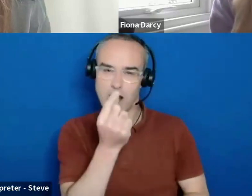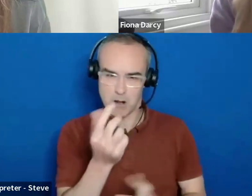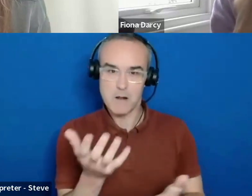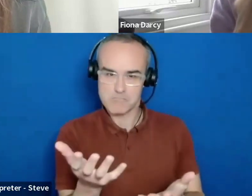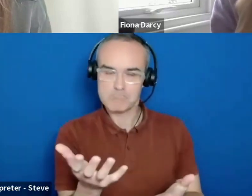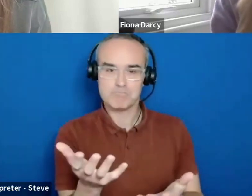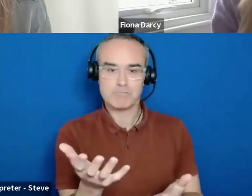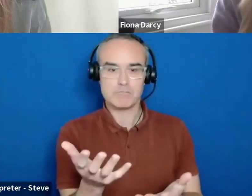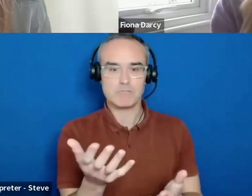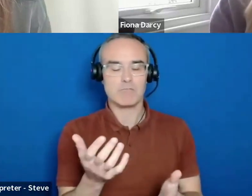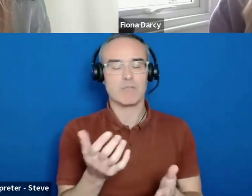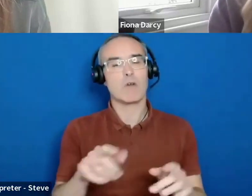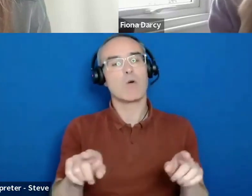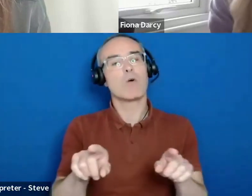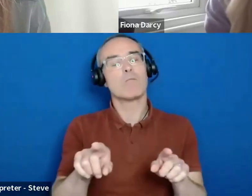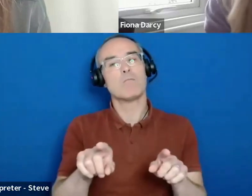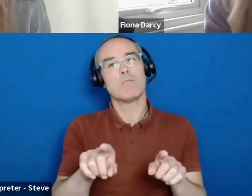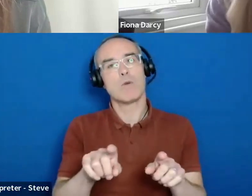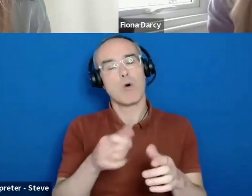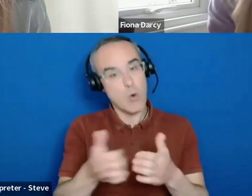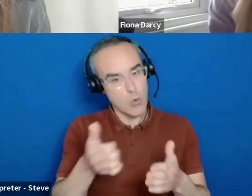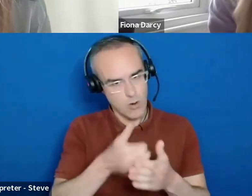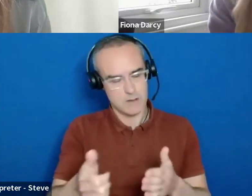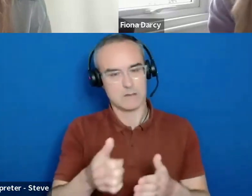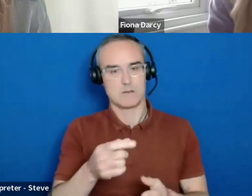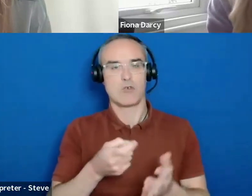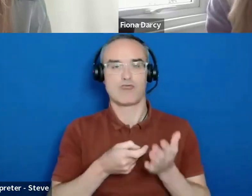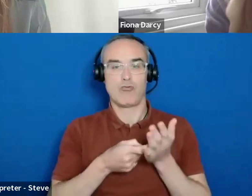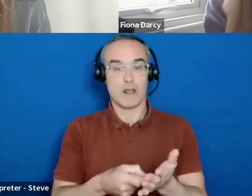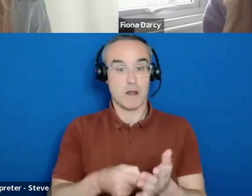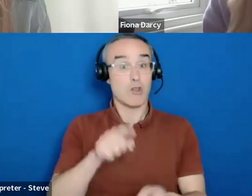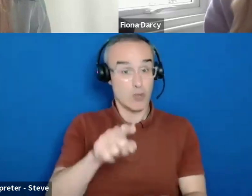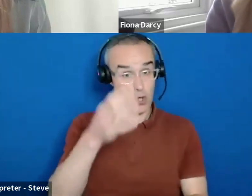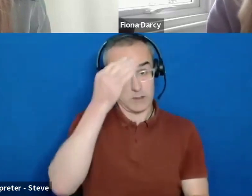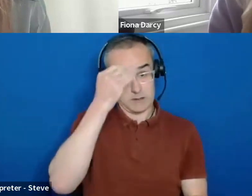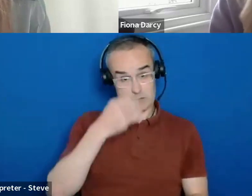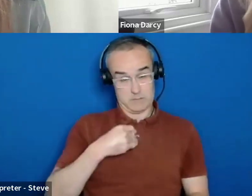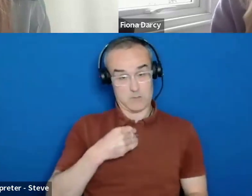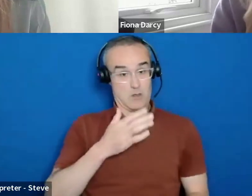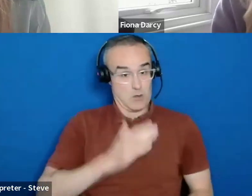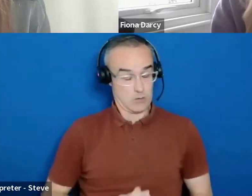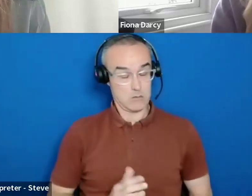We always recommend that you tell us what you would like. You don't need to tell us about